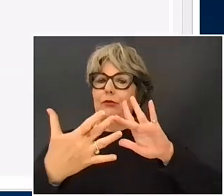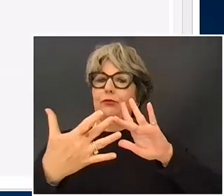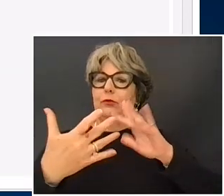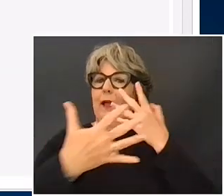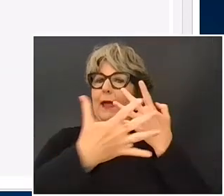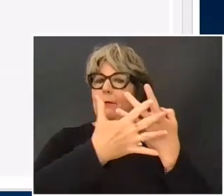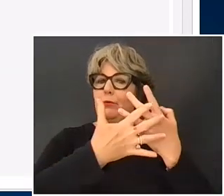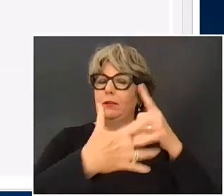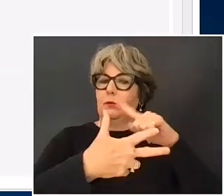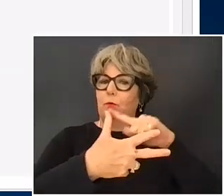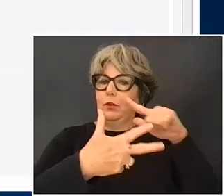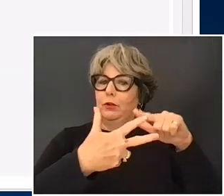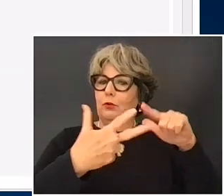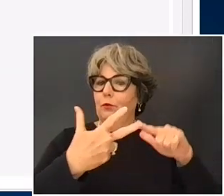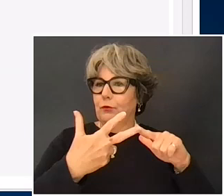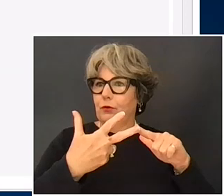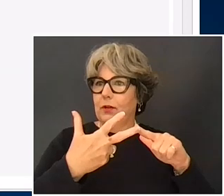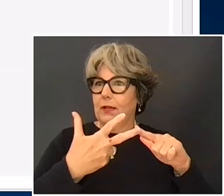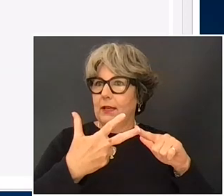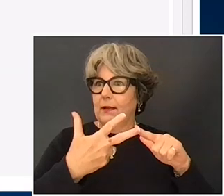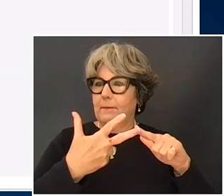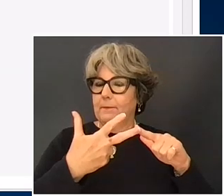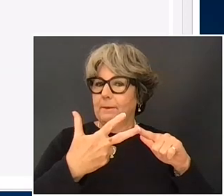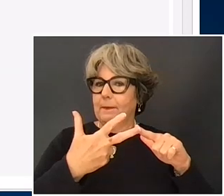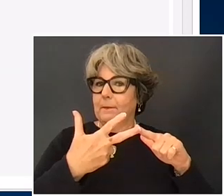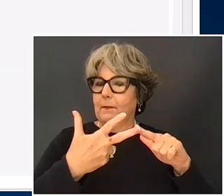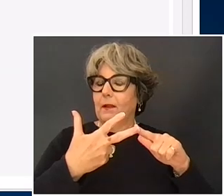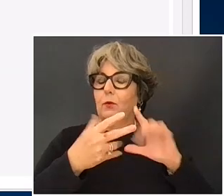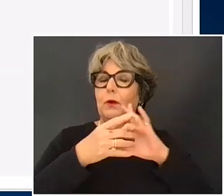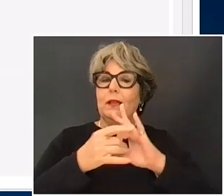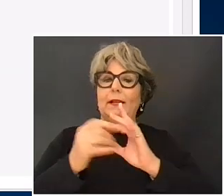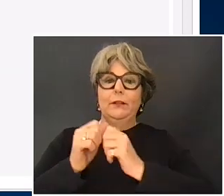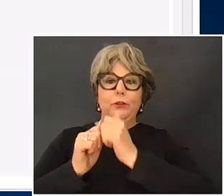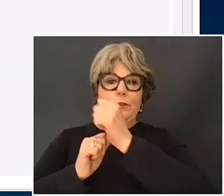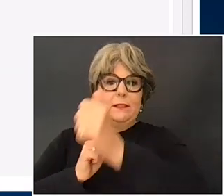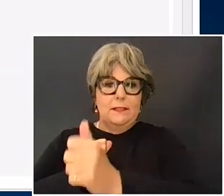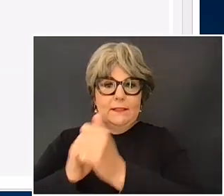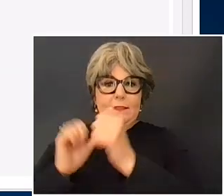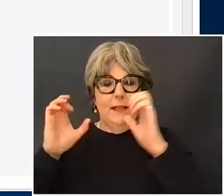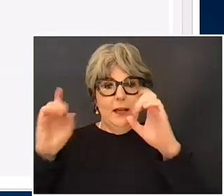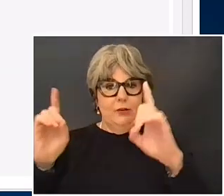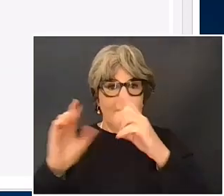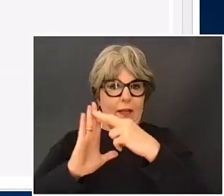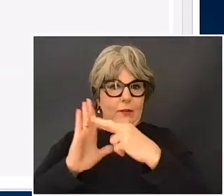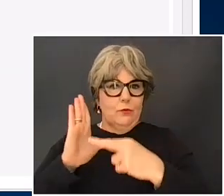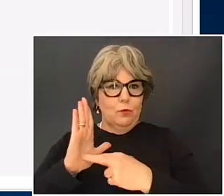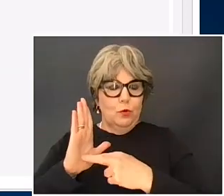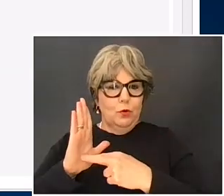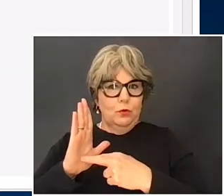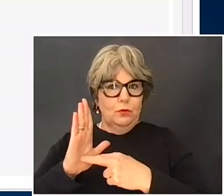effect of that provision in the distance rules is much more far-reaching and will